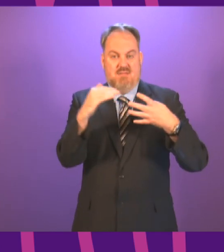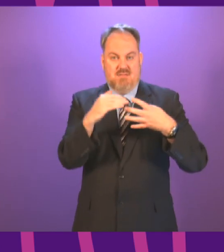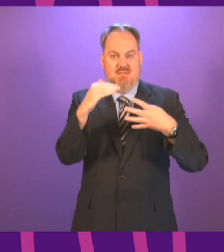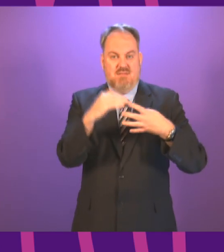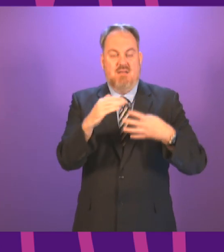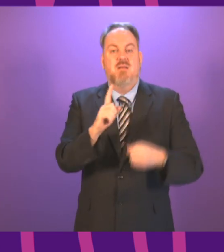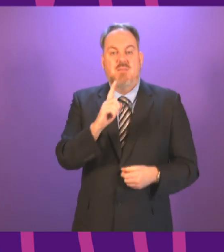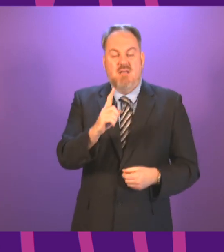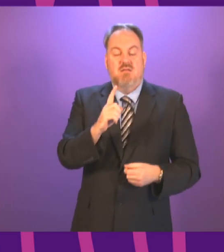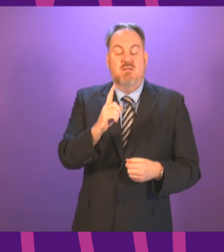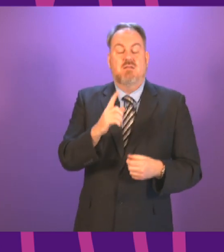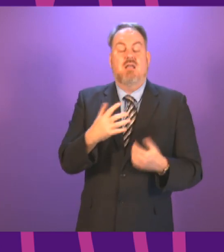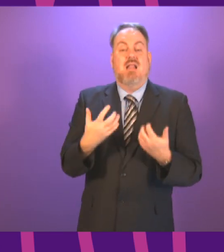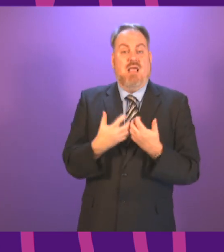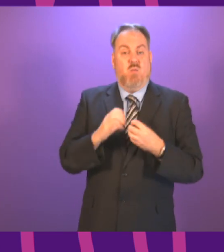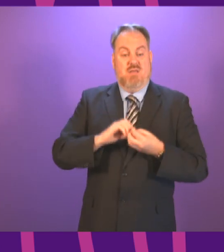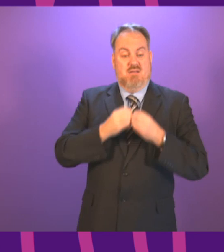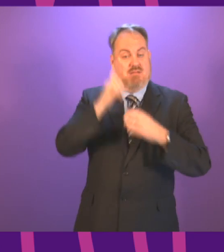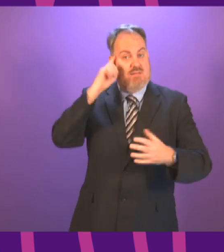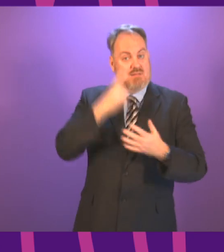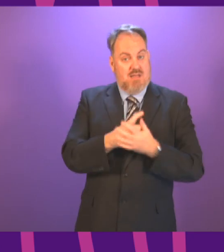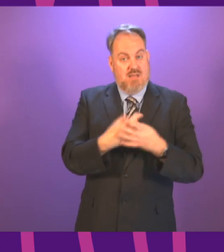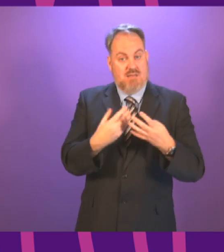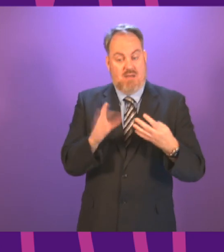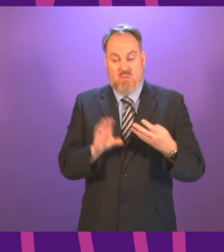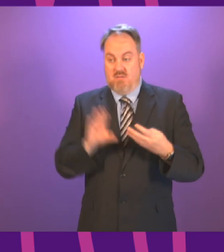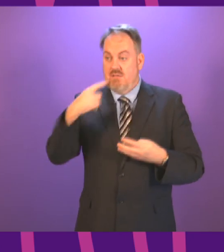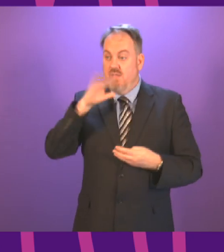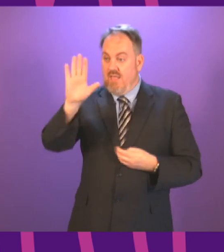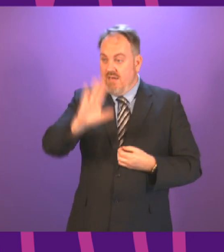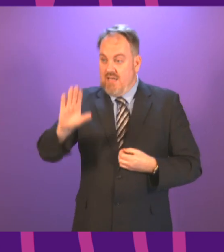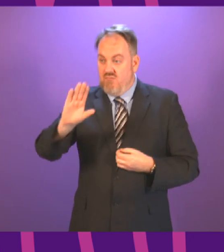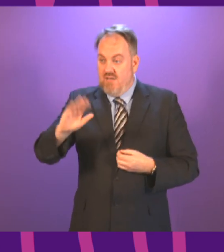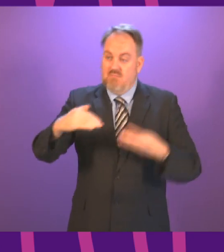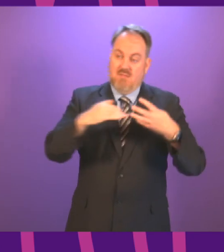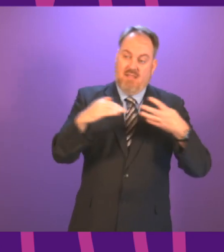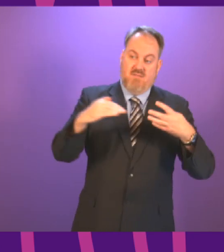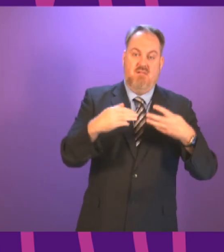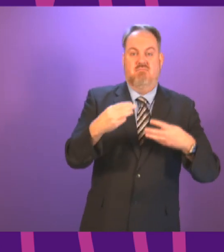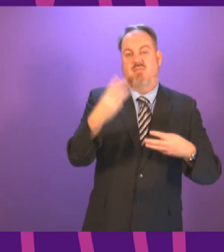decisions that drive that—the indicators guide that process. There is not a simple